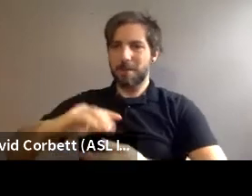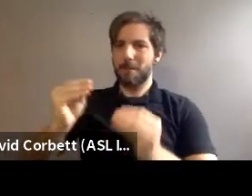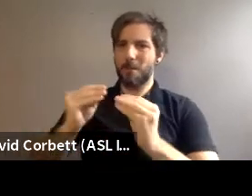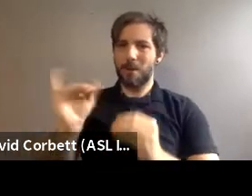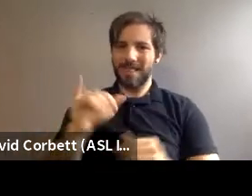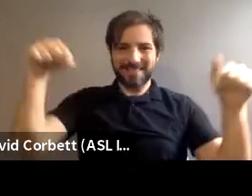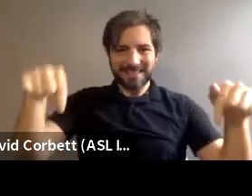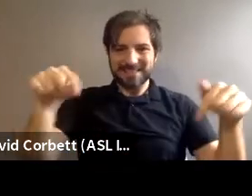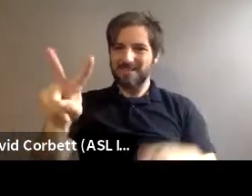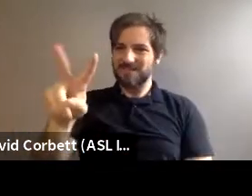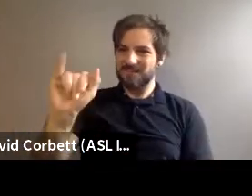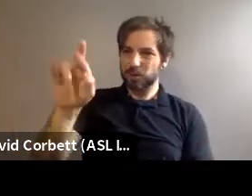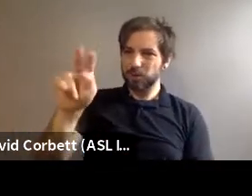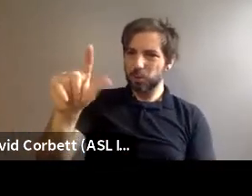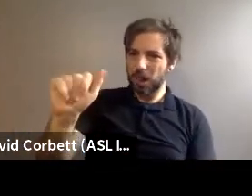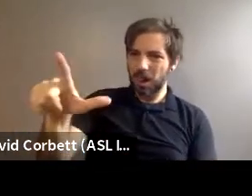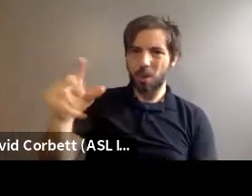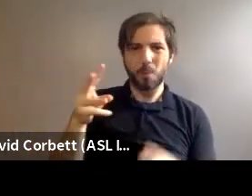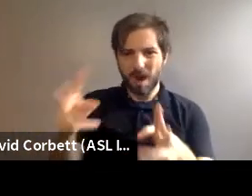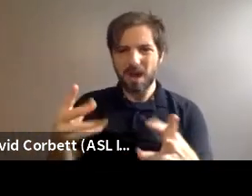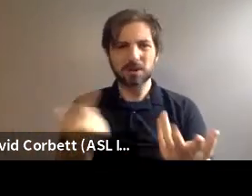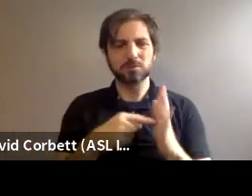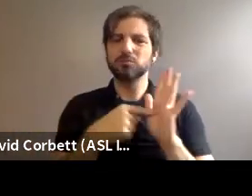Museum. So when George Floyd and Brianna Taylor were